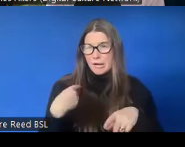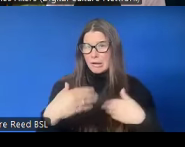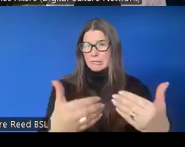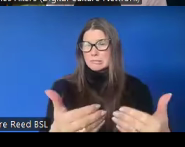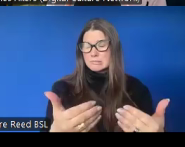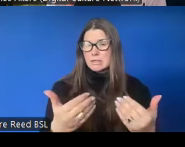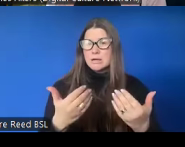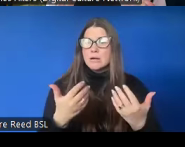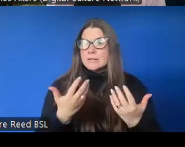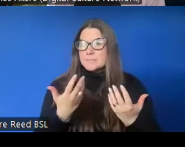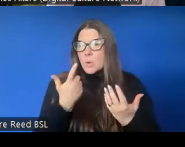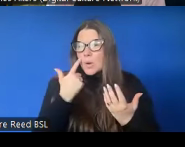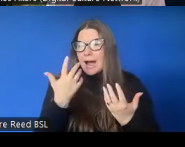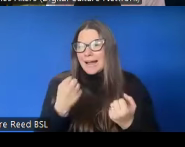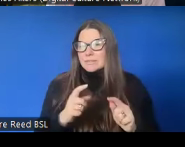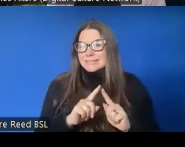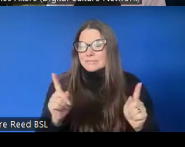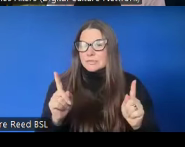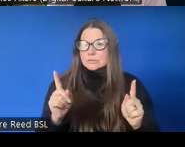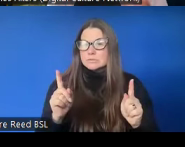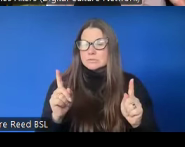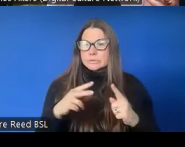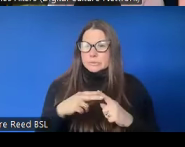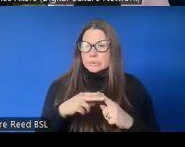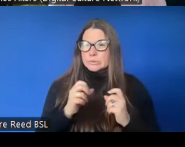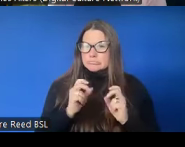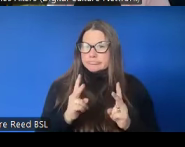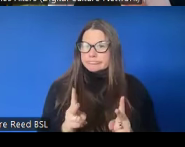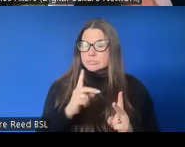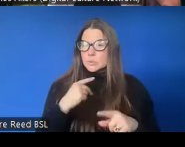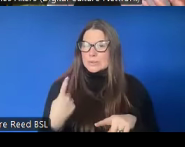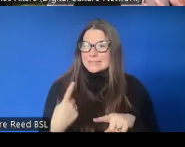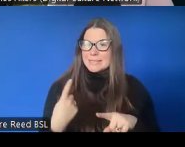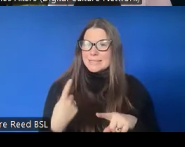a lot of the data or to interrogate it for you. Help add some of that, add some of the context